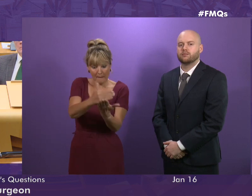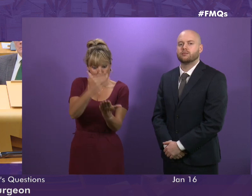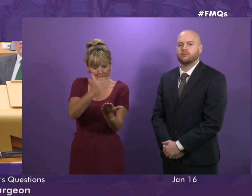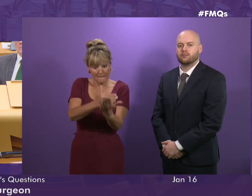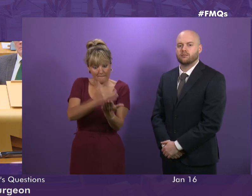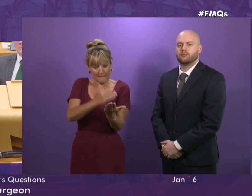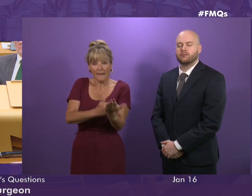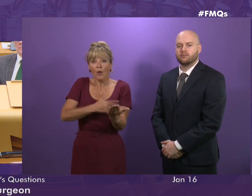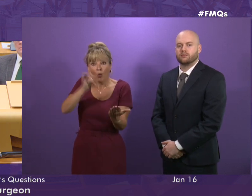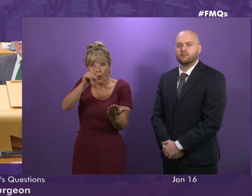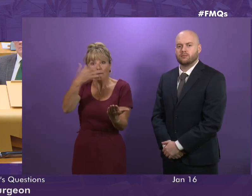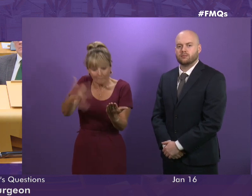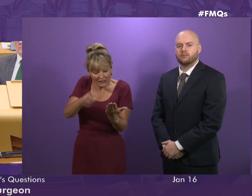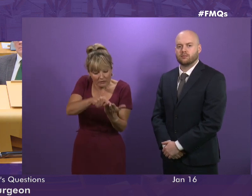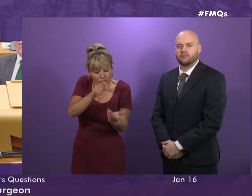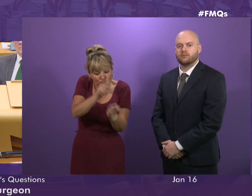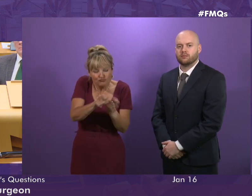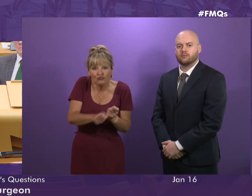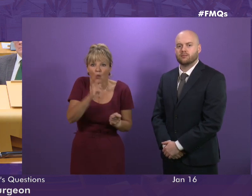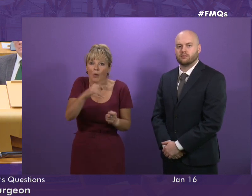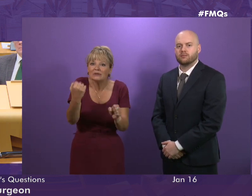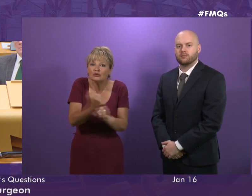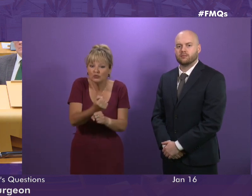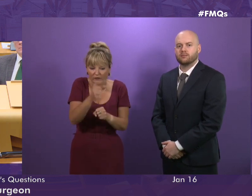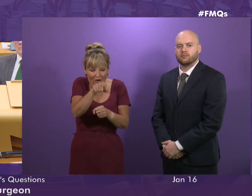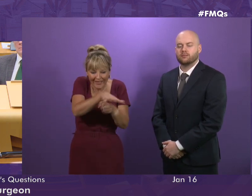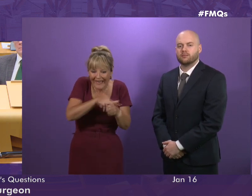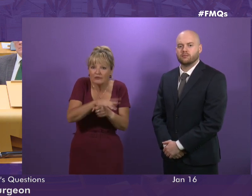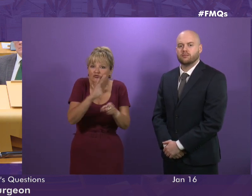and the steps that have been taken to make changes in a number of areas as a result of